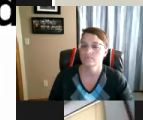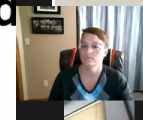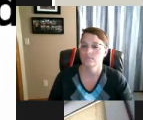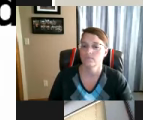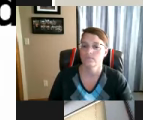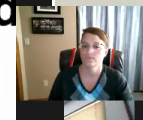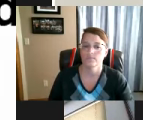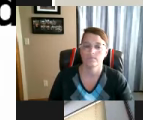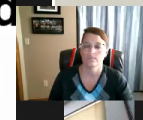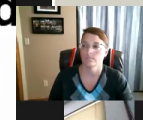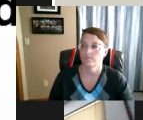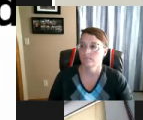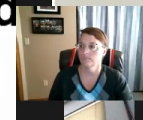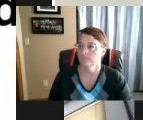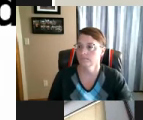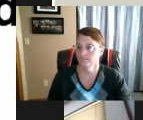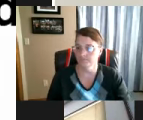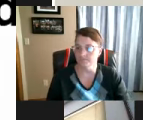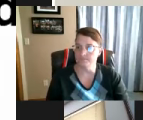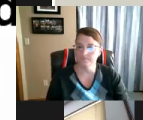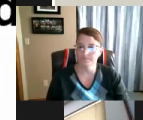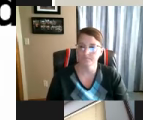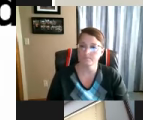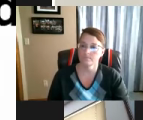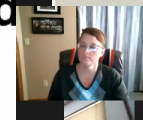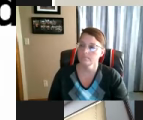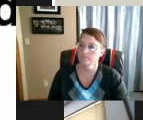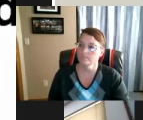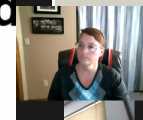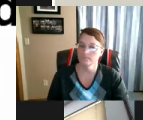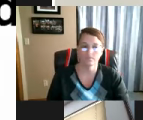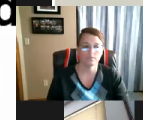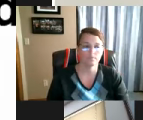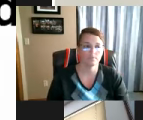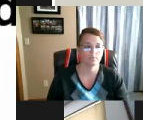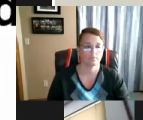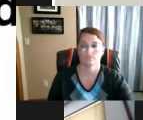under scrutiny and attack because when people's worth is tied to how much they contribute